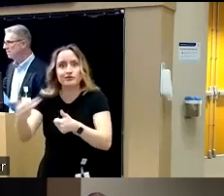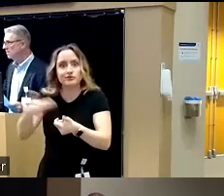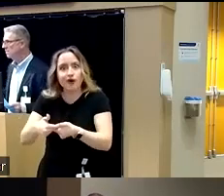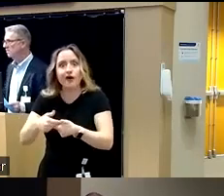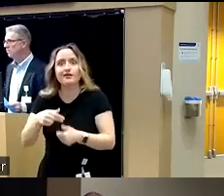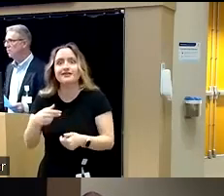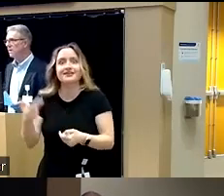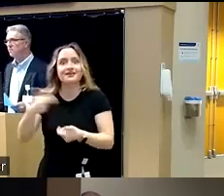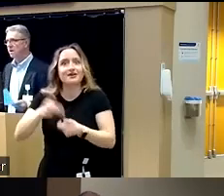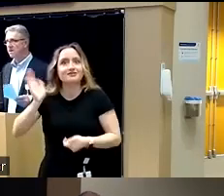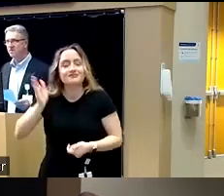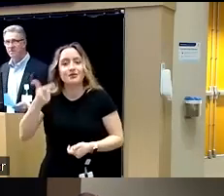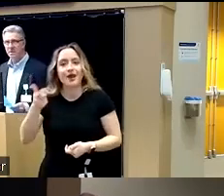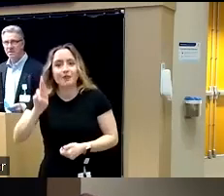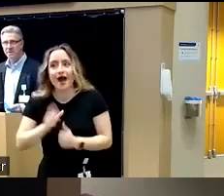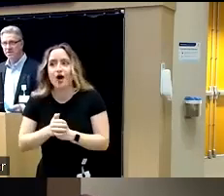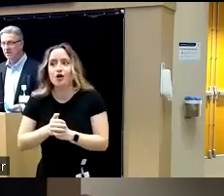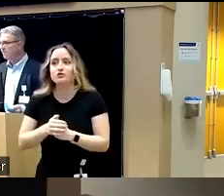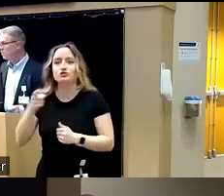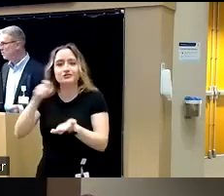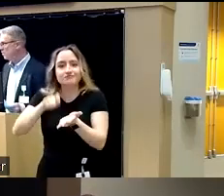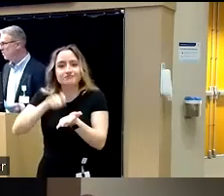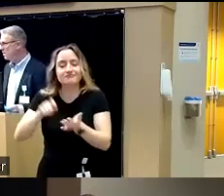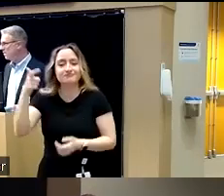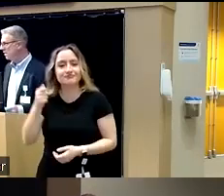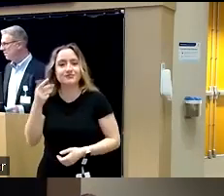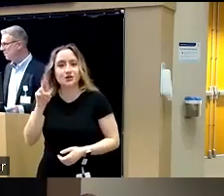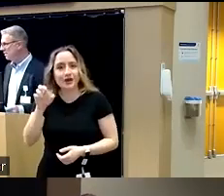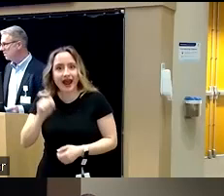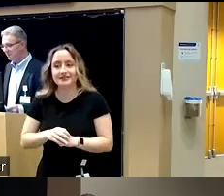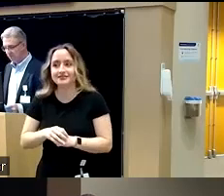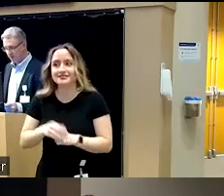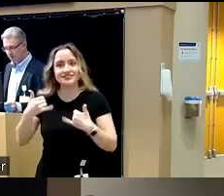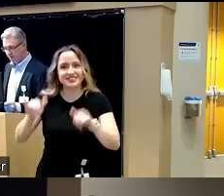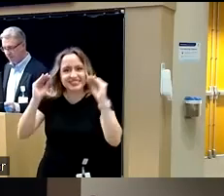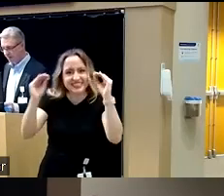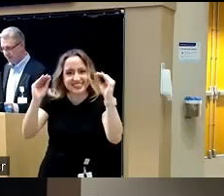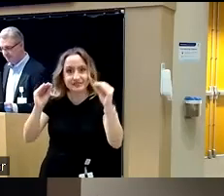rounds and running grants and teaching folks so retirement is not looking very easy these days